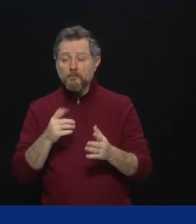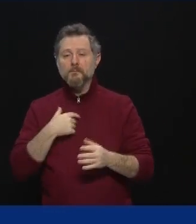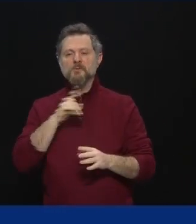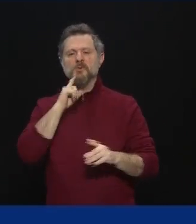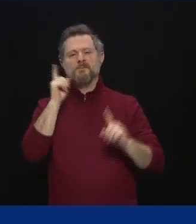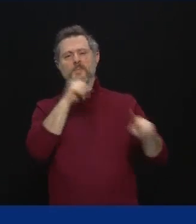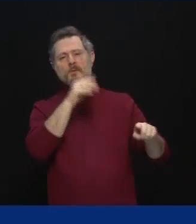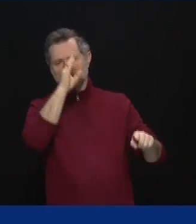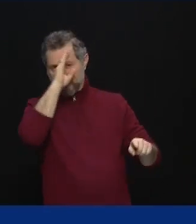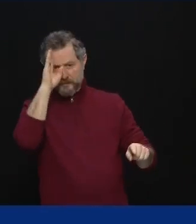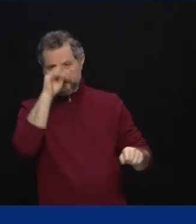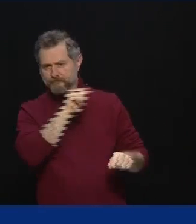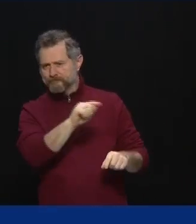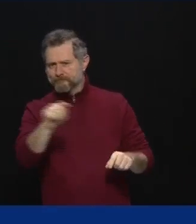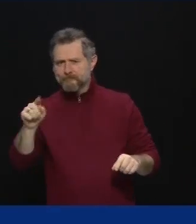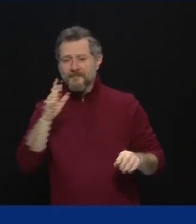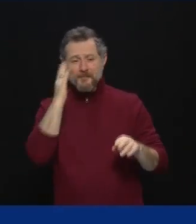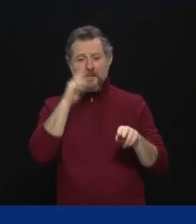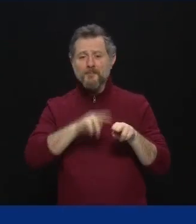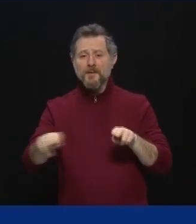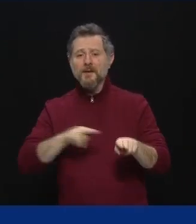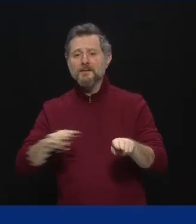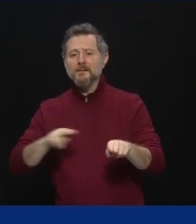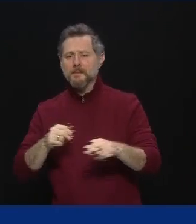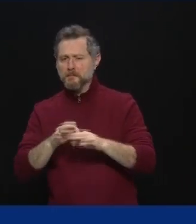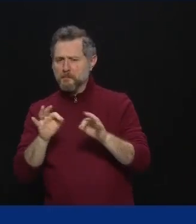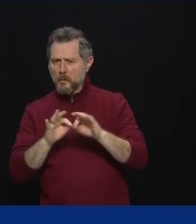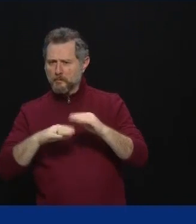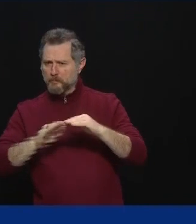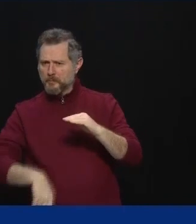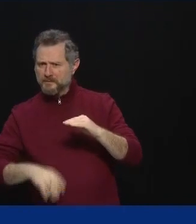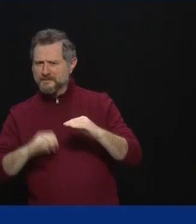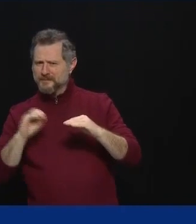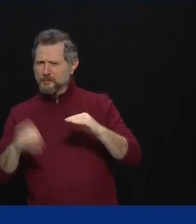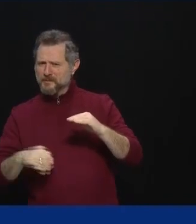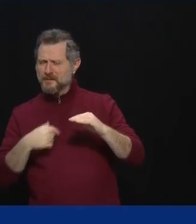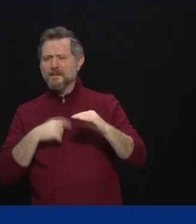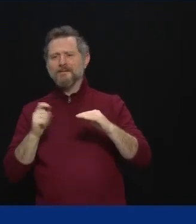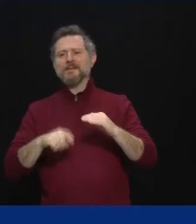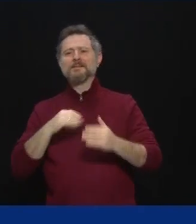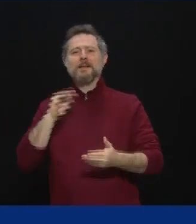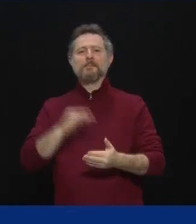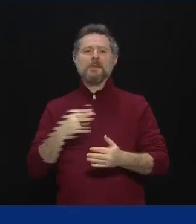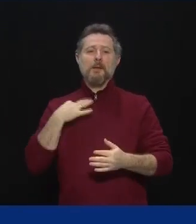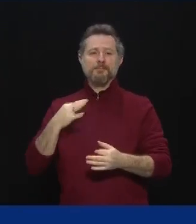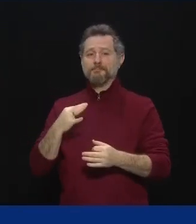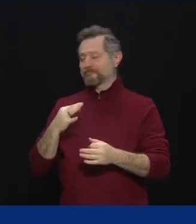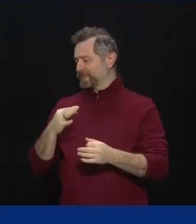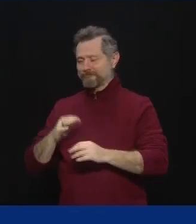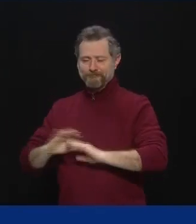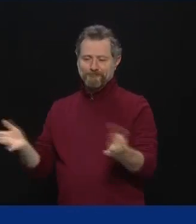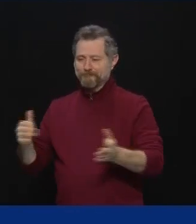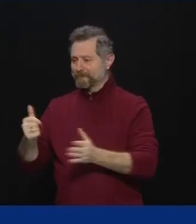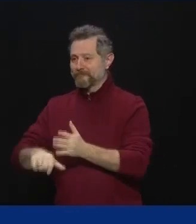SIGNING THAT EXECUTIVE ORDER. AT THAT TIME, BEFORE EVEN WE HAD A PROBLEM, WE DIRECTED HOSPITALS